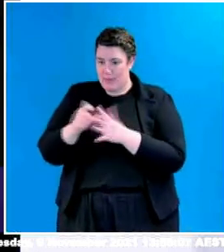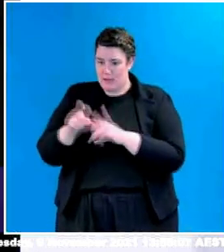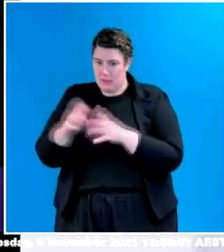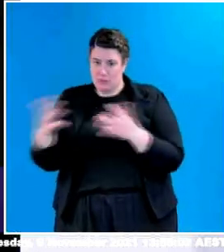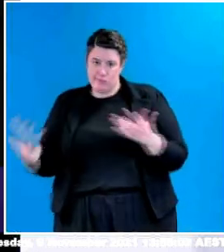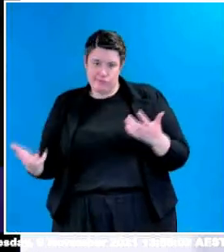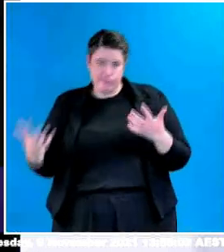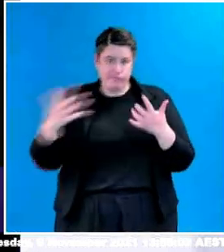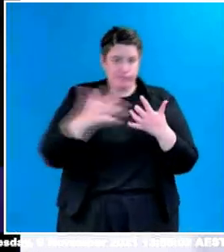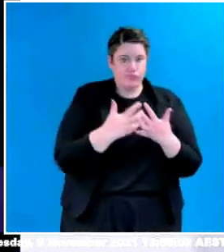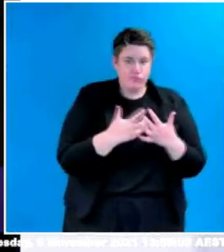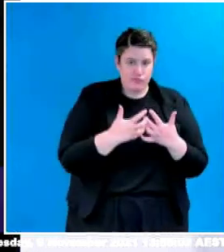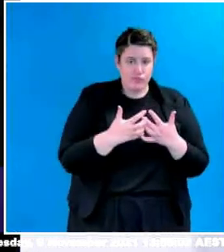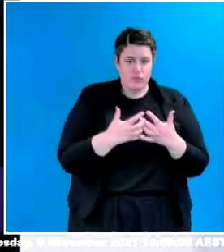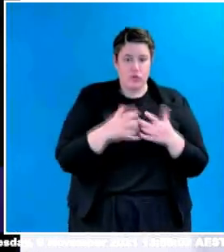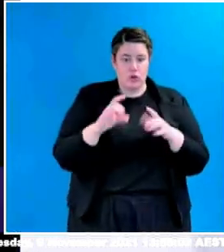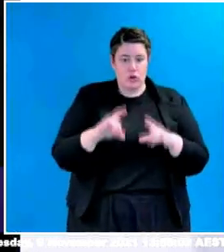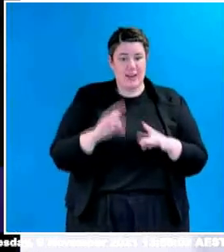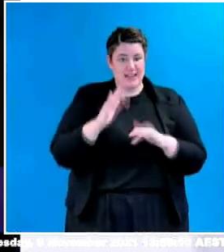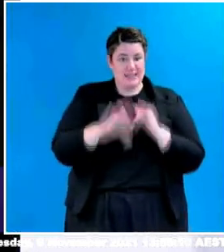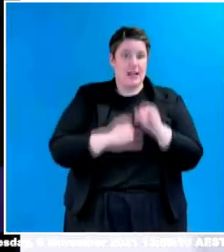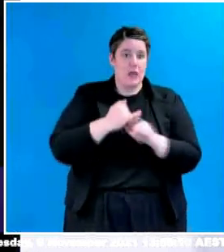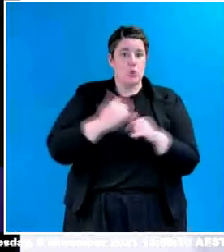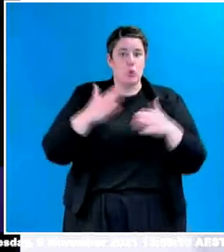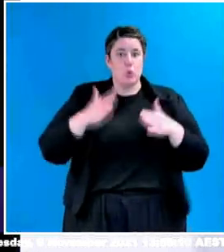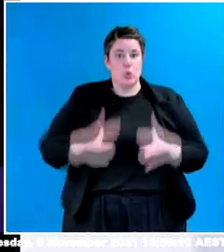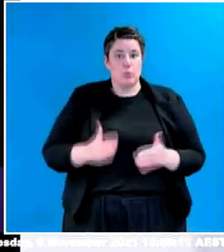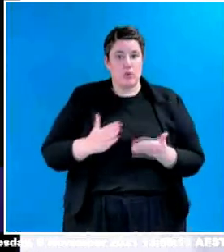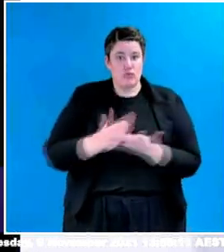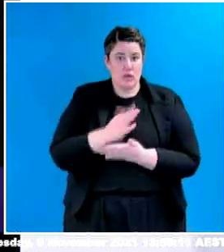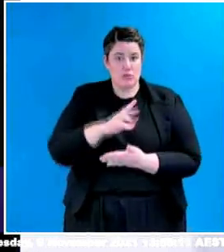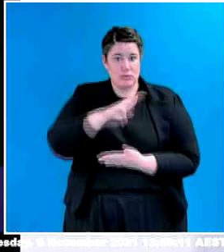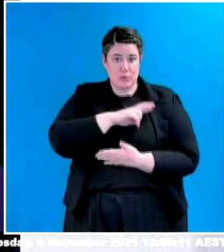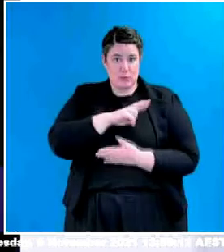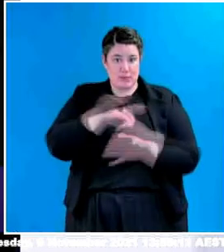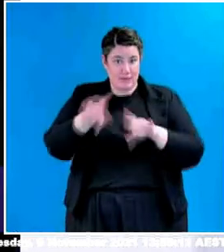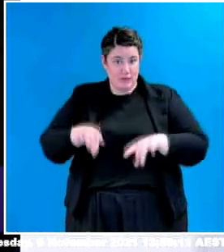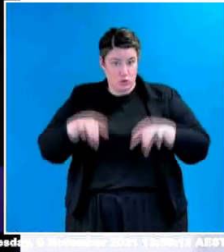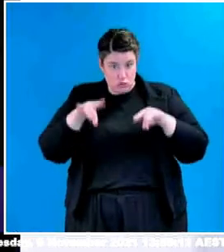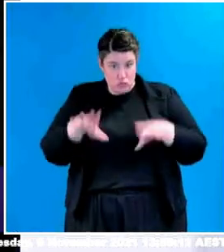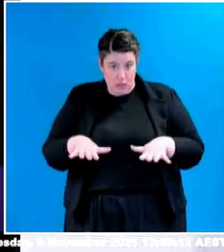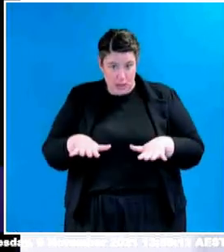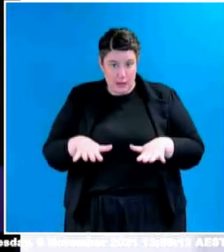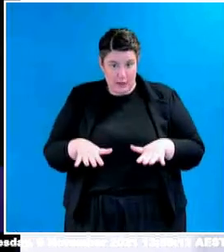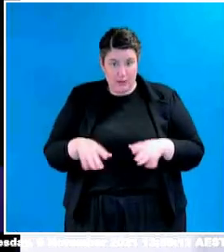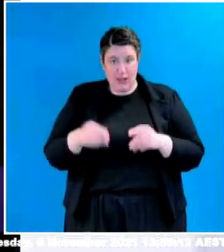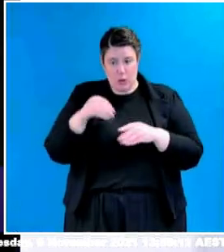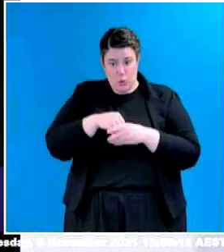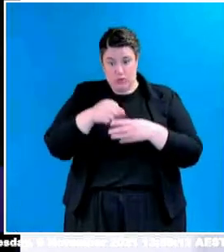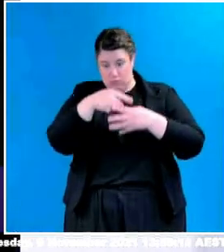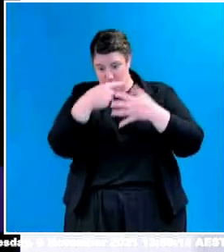international human rights obligations of Australia, that picks up the other treaties; is that right?